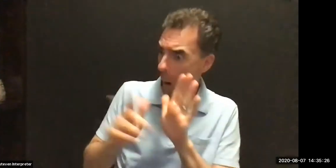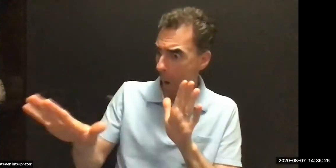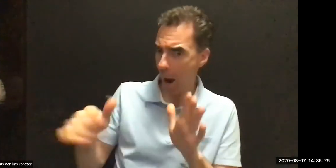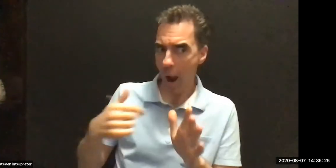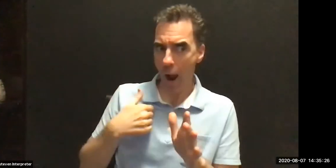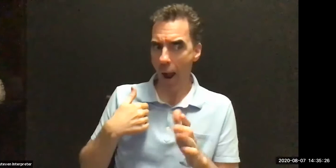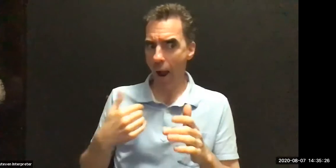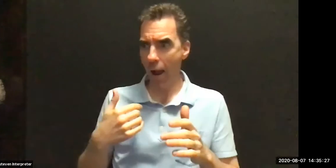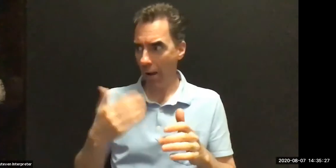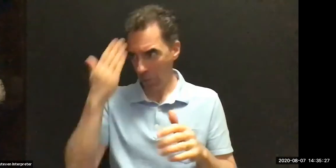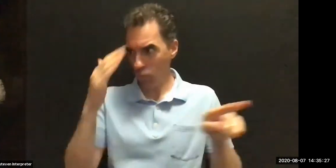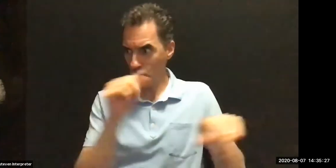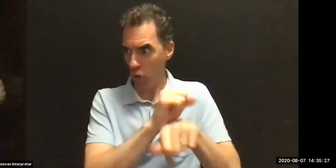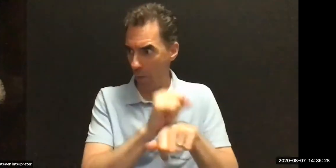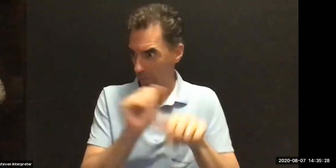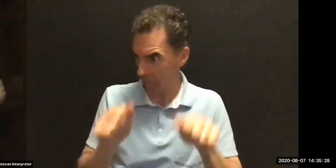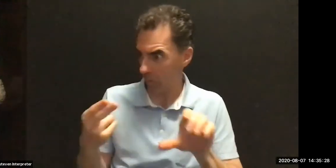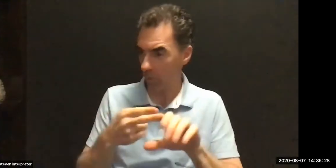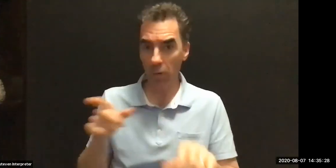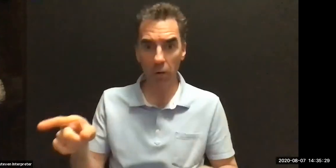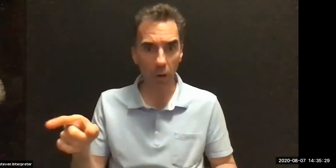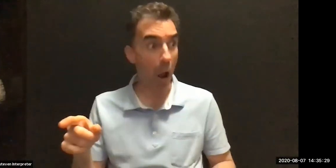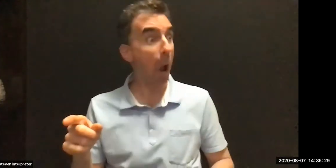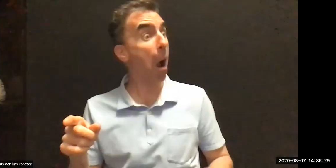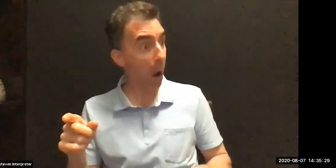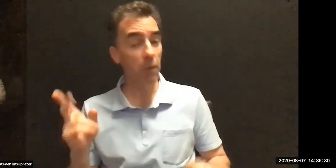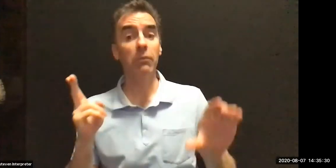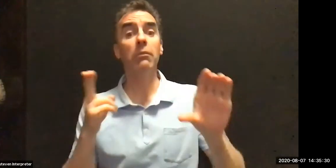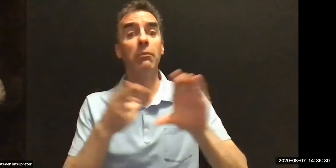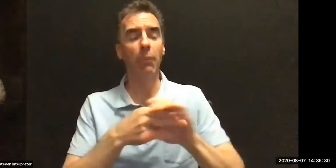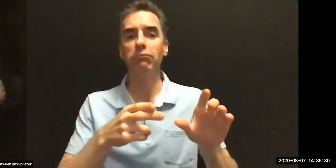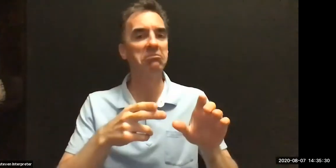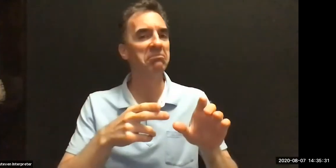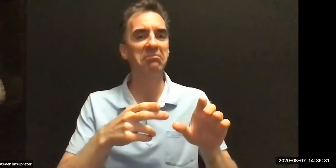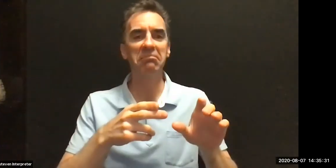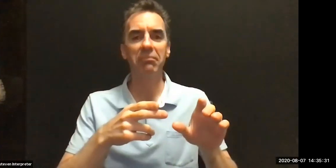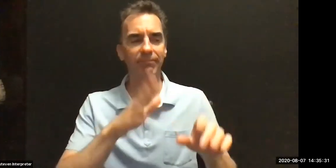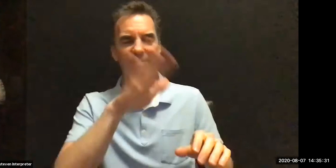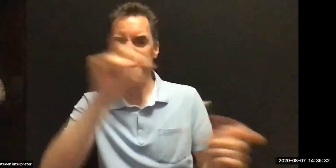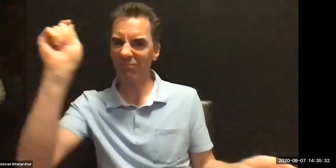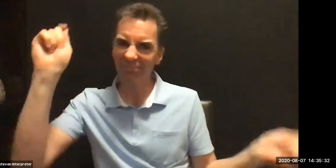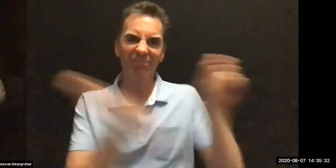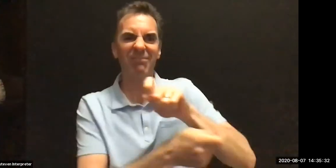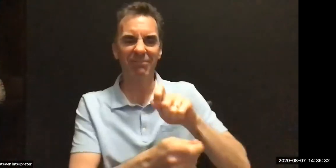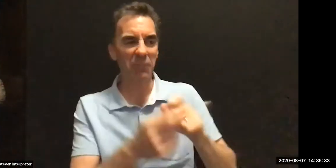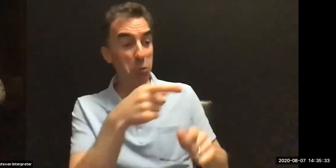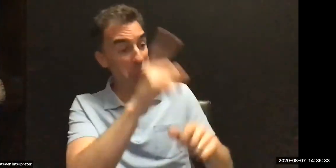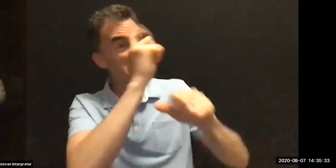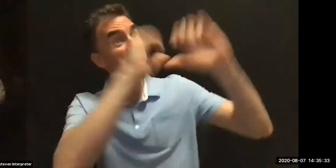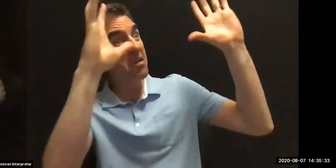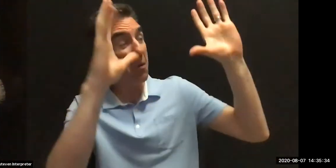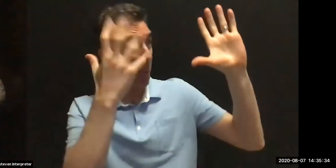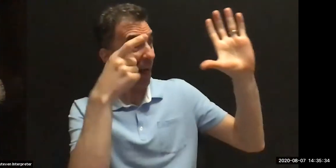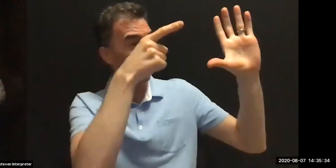Channelle Charest: And she's been known to be a life disrupter and someone who comes in and says, hey, you might be doing this one thing, but let me tell you about this other thing i got going on.